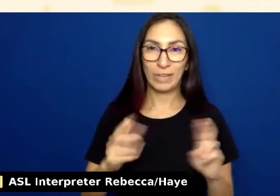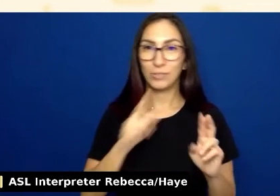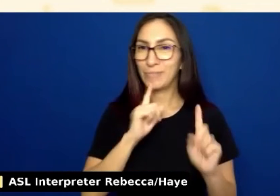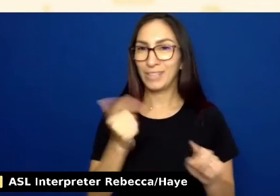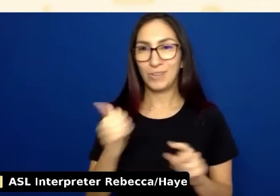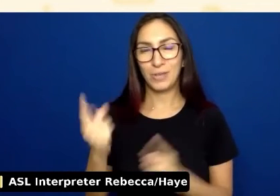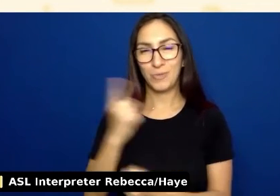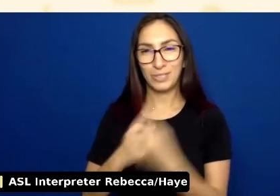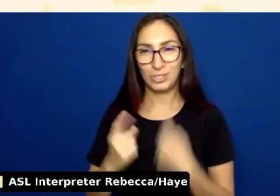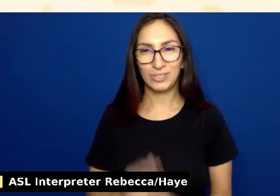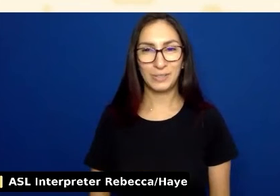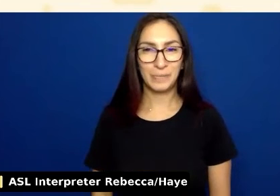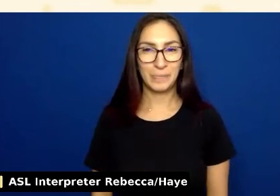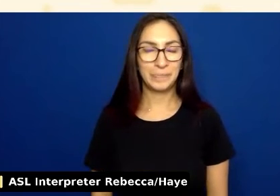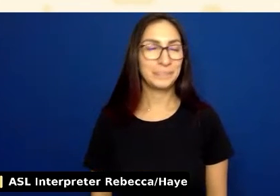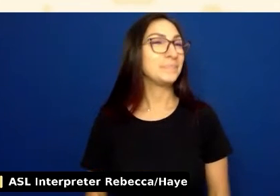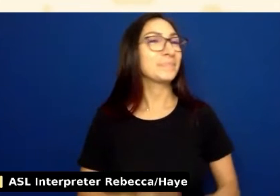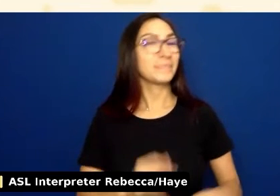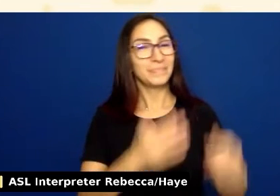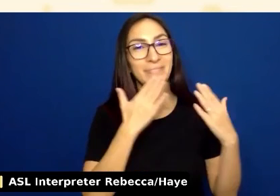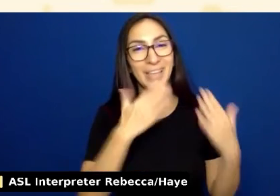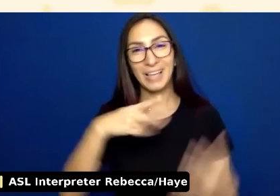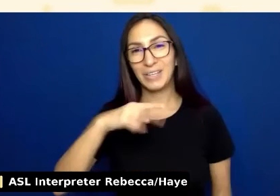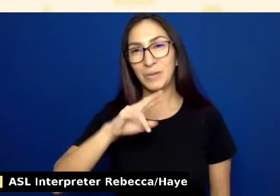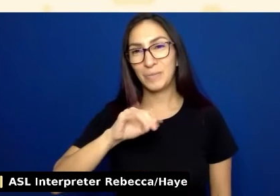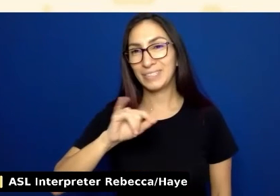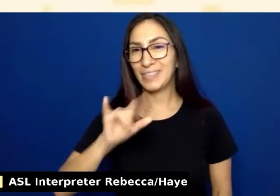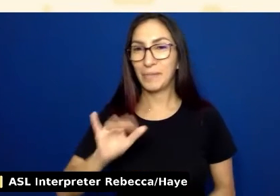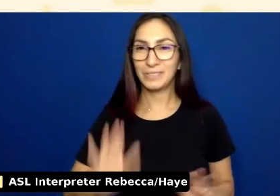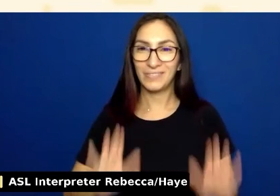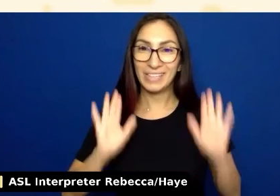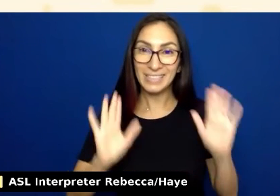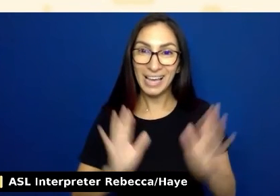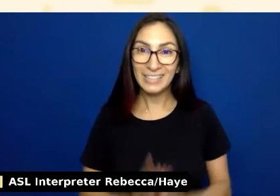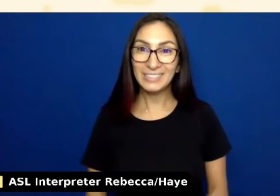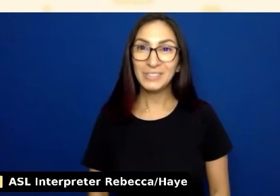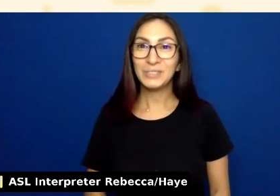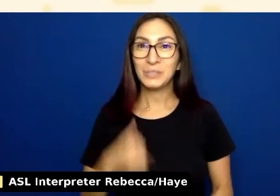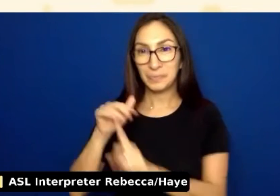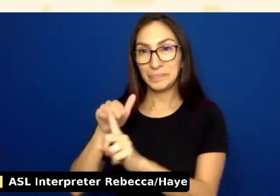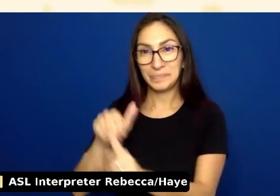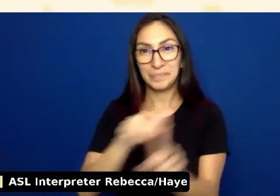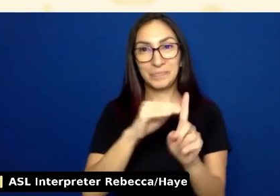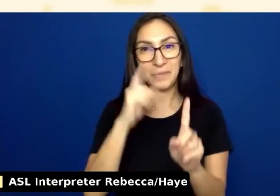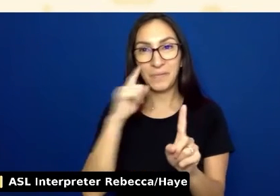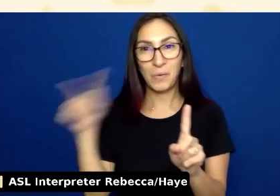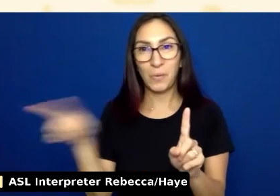All right, well, thank you, Priti. That was fantastic. So as a reminder for those in attendance, you can enter your questions